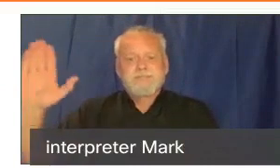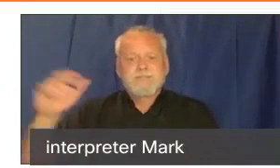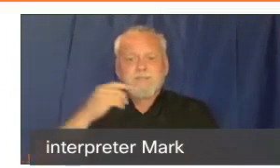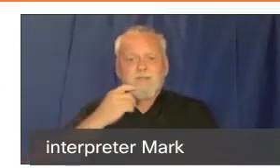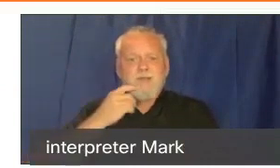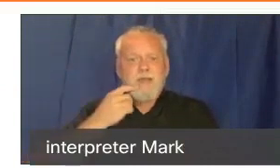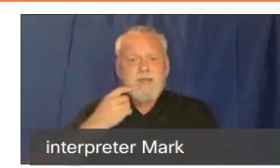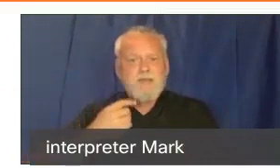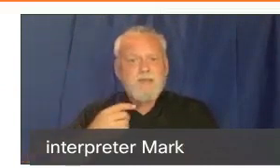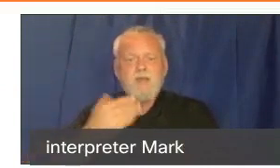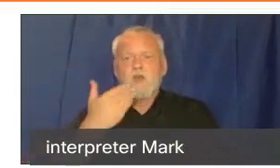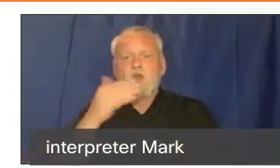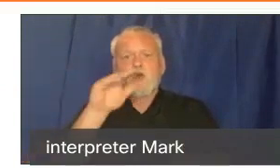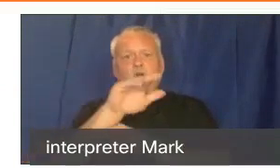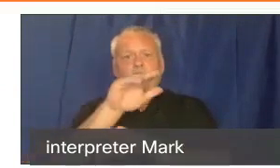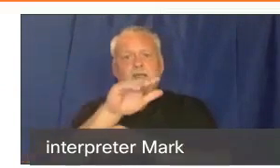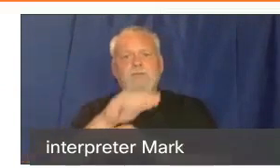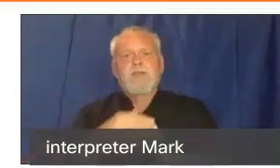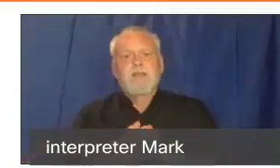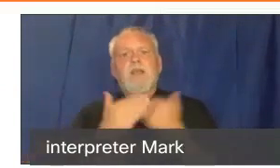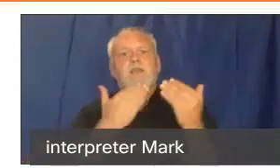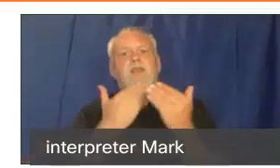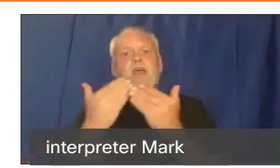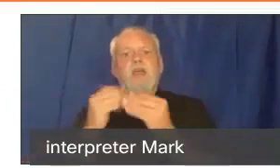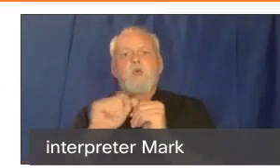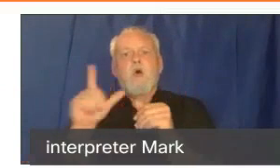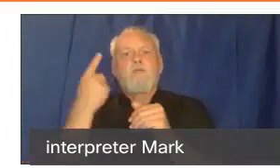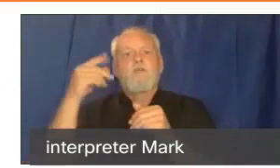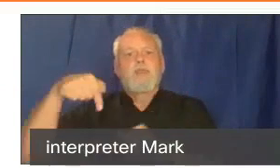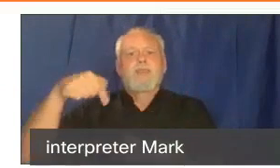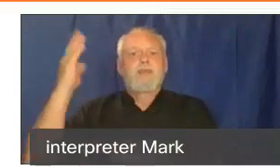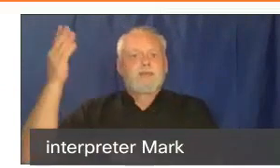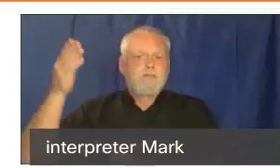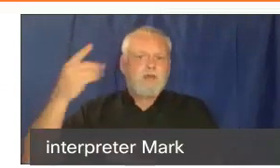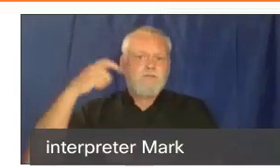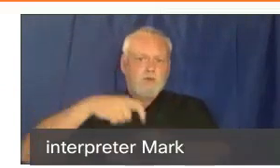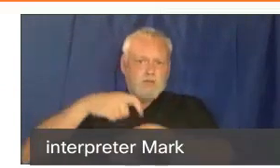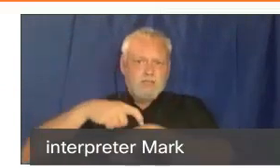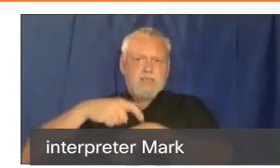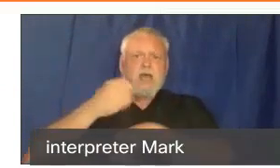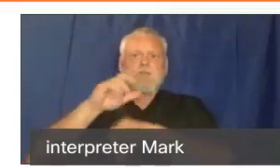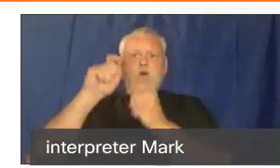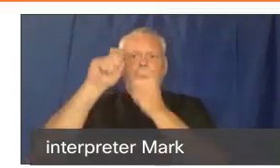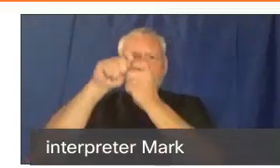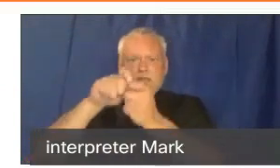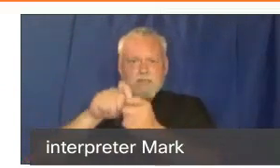Good evening um, thank you all so much for this presentation for, for the time and and all the detail. Um, I.